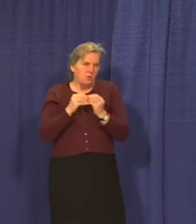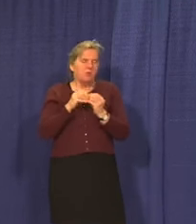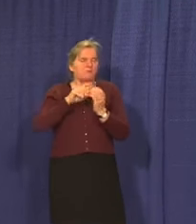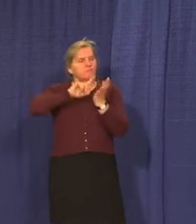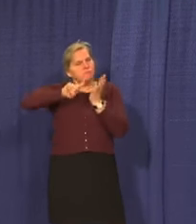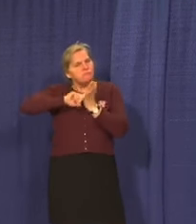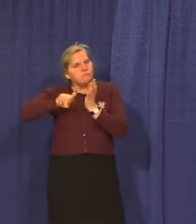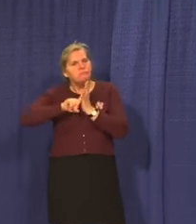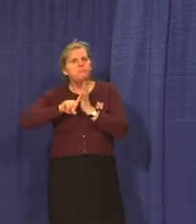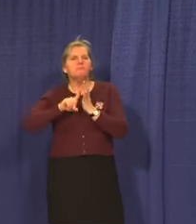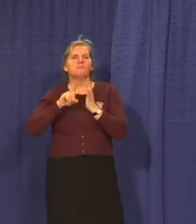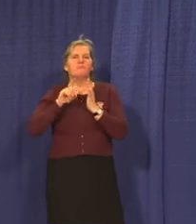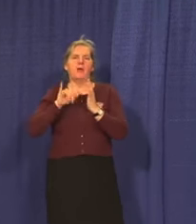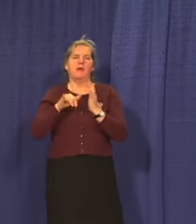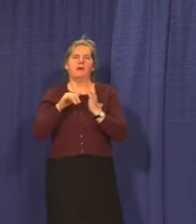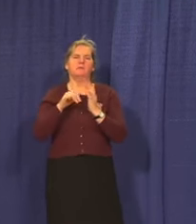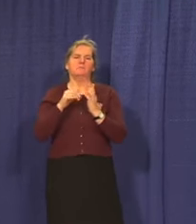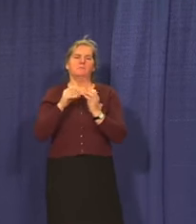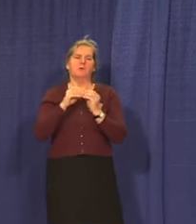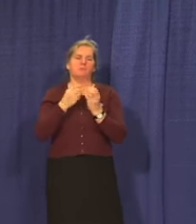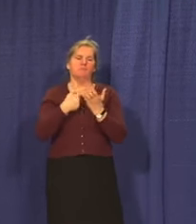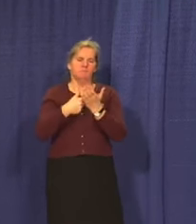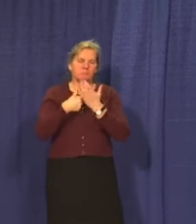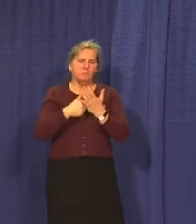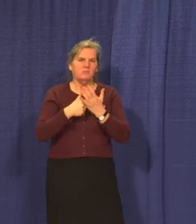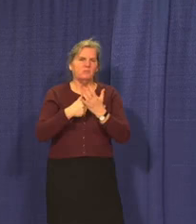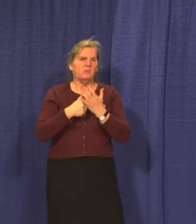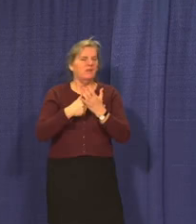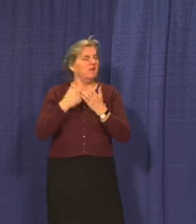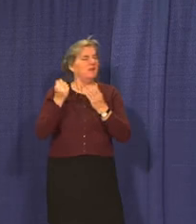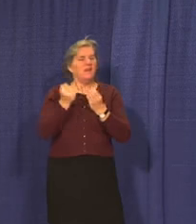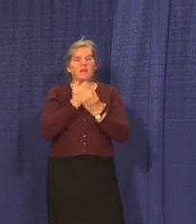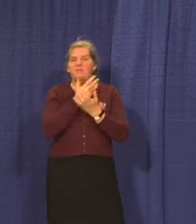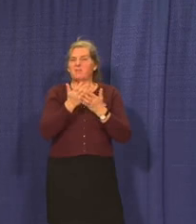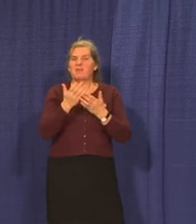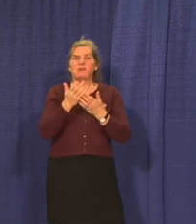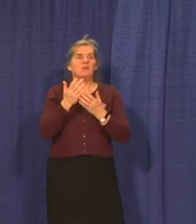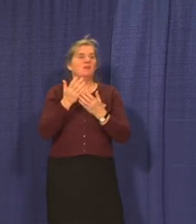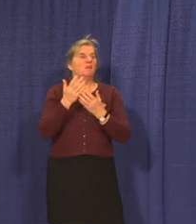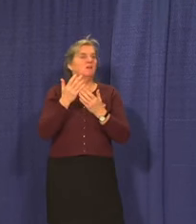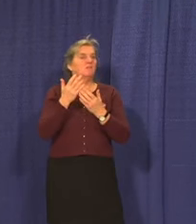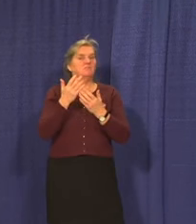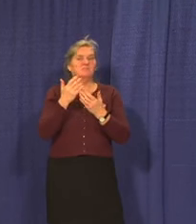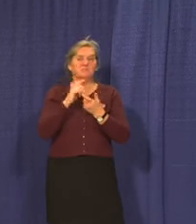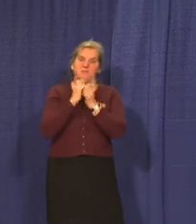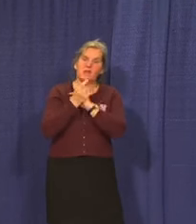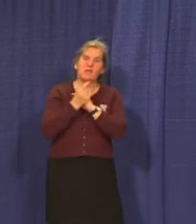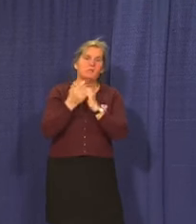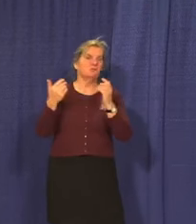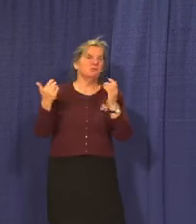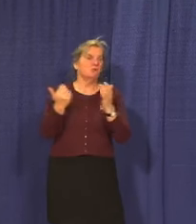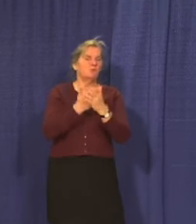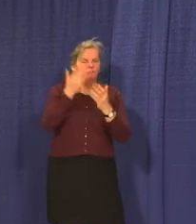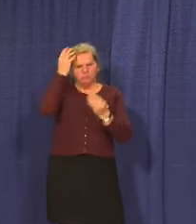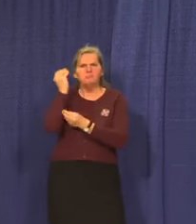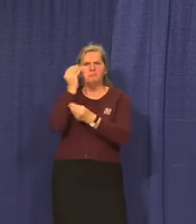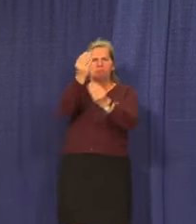UPDATING YUKONERS TO ANY CHANGES TO THE CURRENT STATUS QUO AS THOSE CONVERSATIONS CONTINUE.